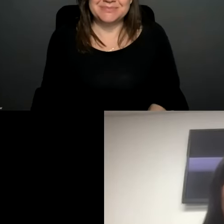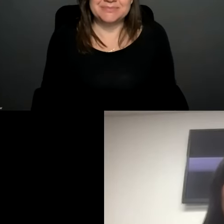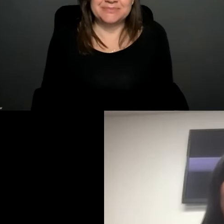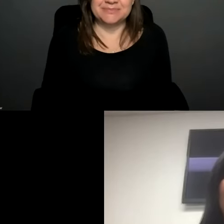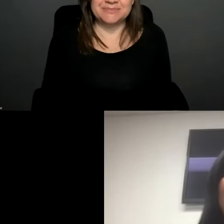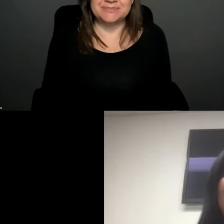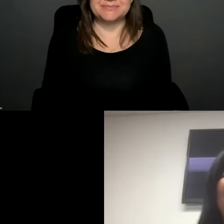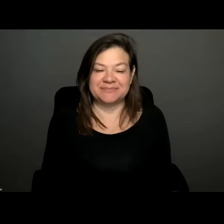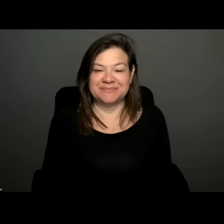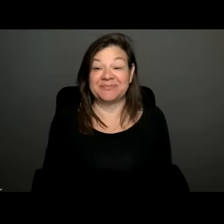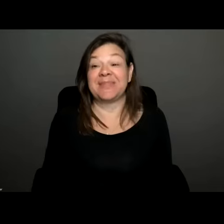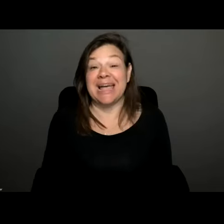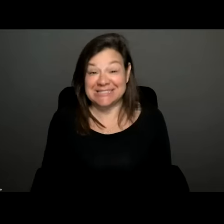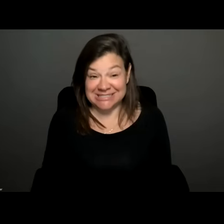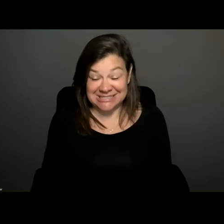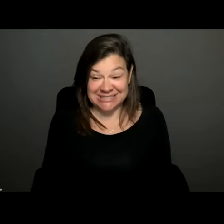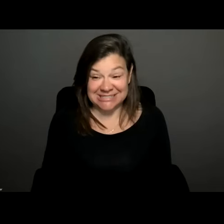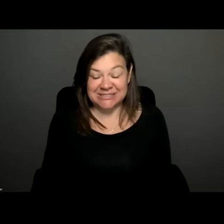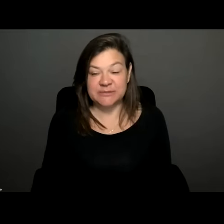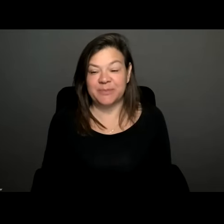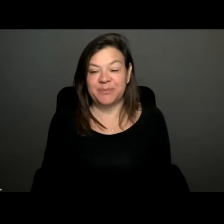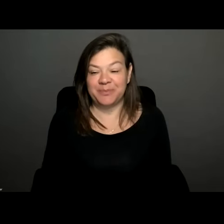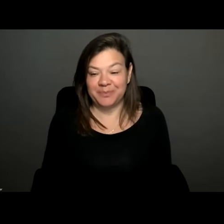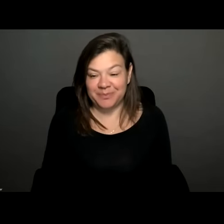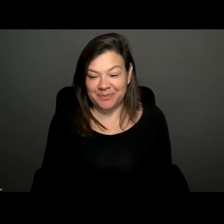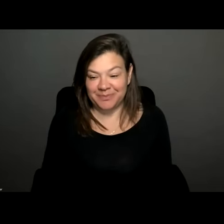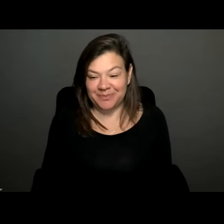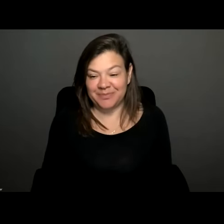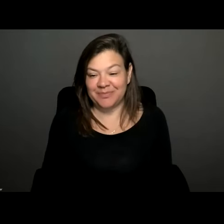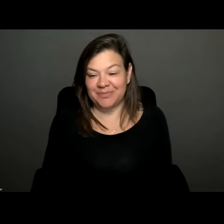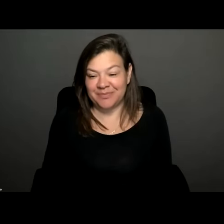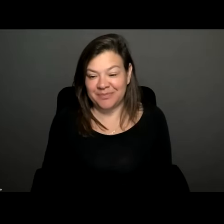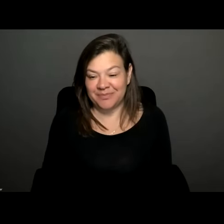Yes. So in terms of, you know,